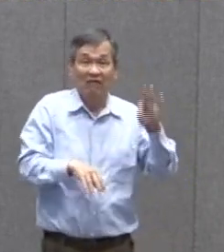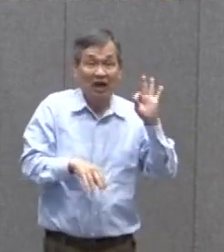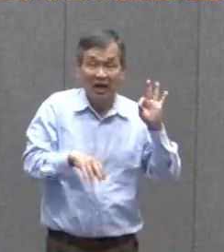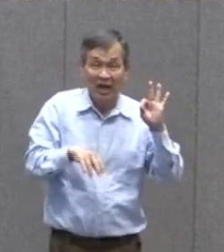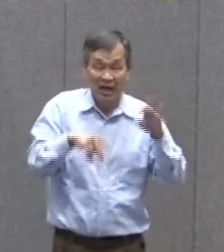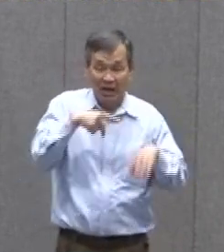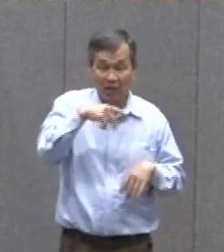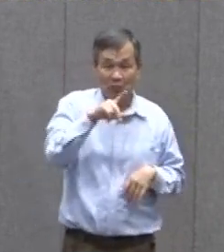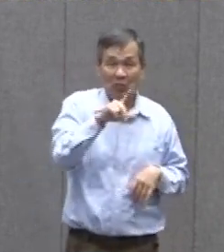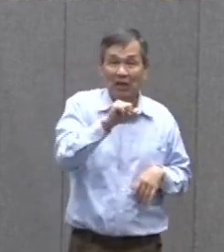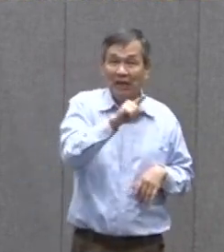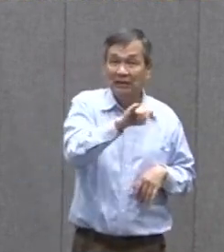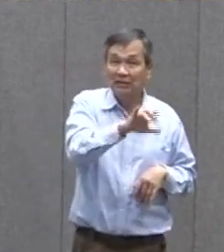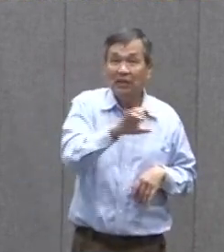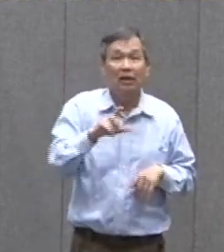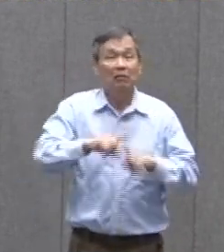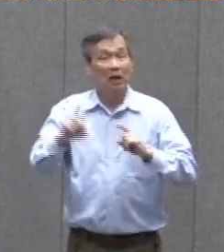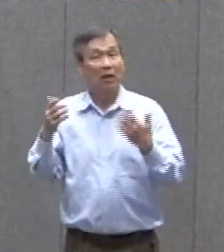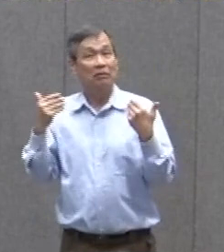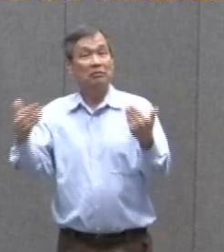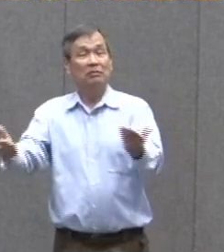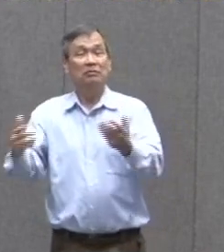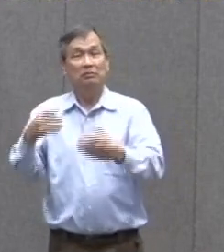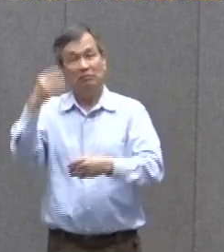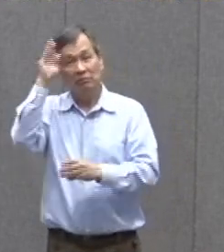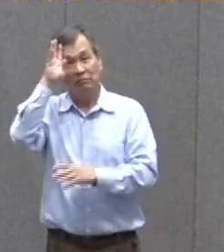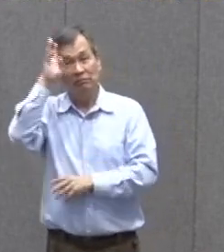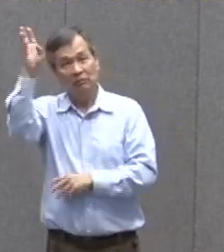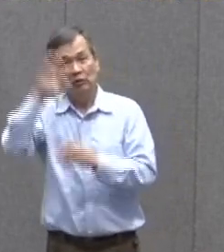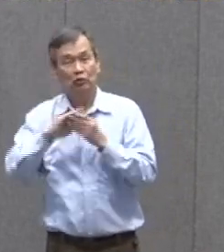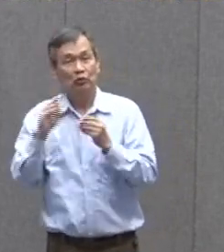to pretend a story about Spoon and all of the things